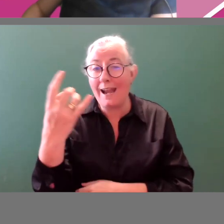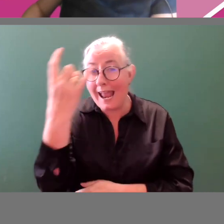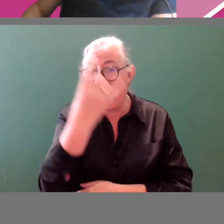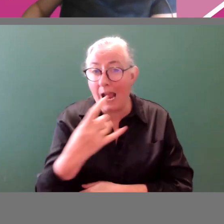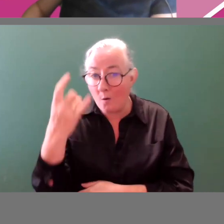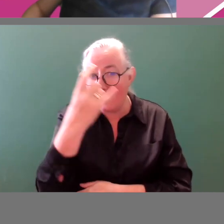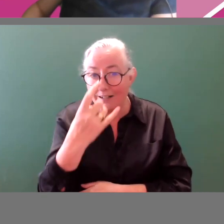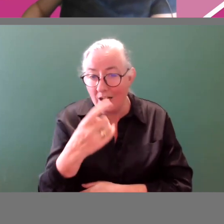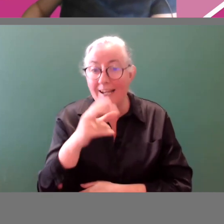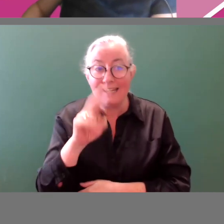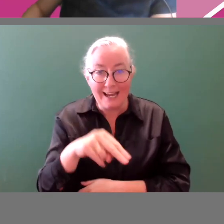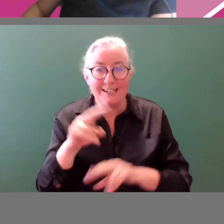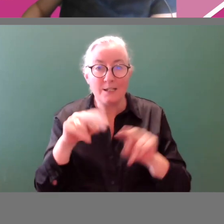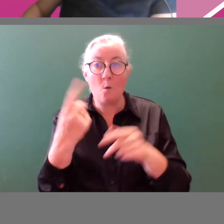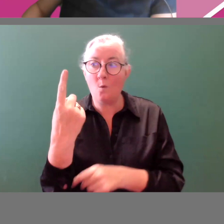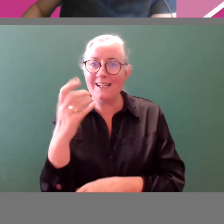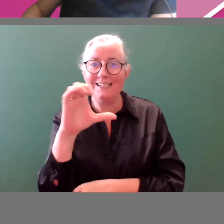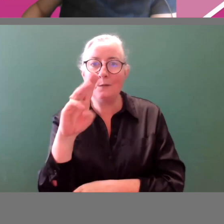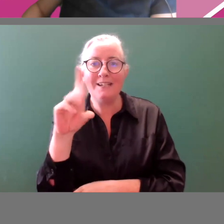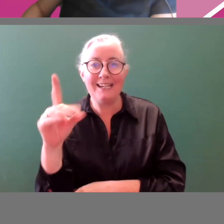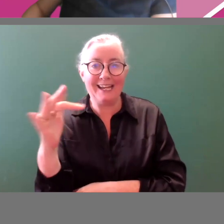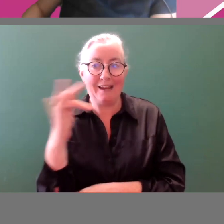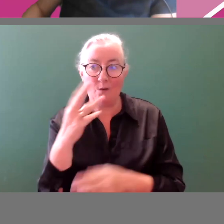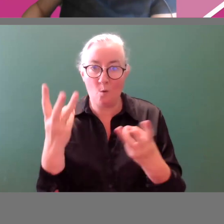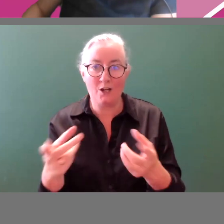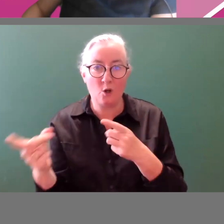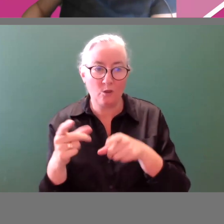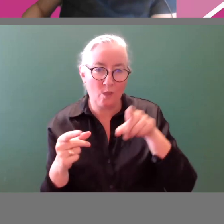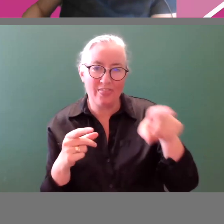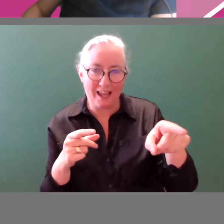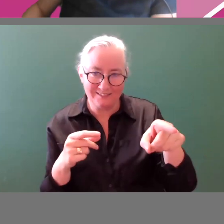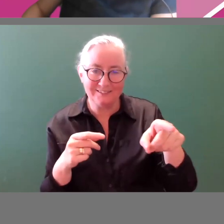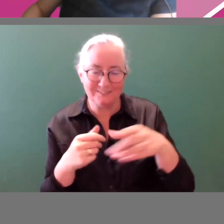can get one CPD point if you want to do that and you will find a link on the website and you just